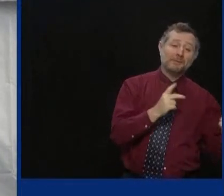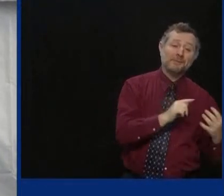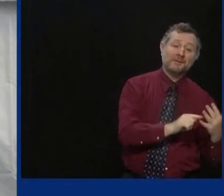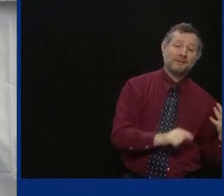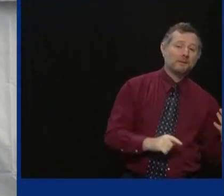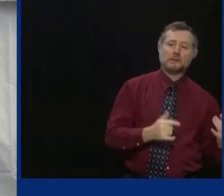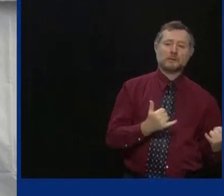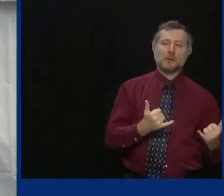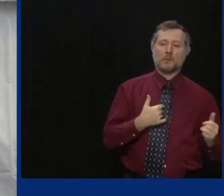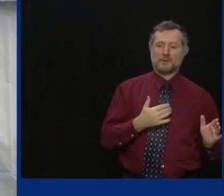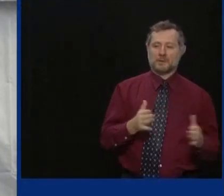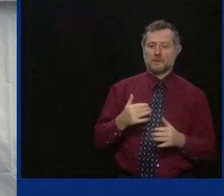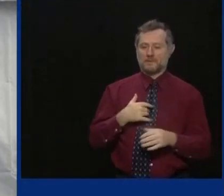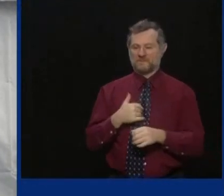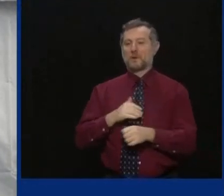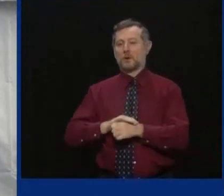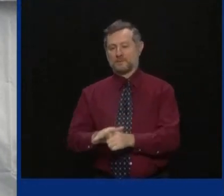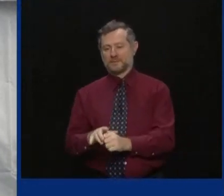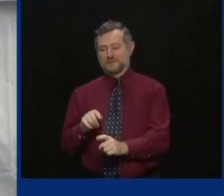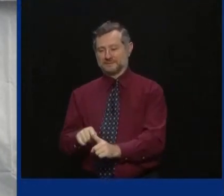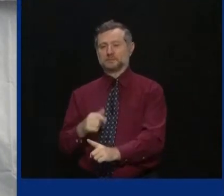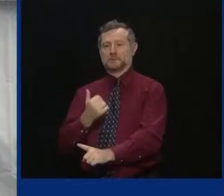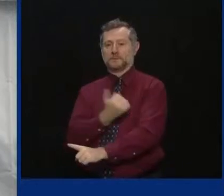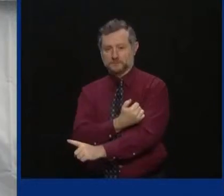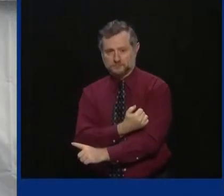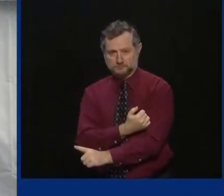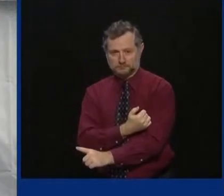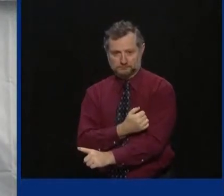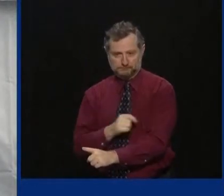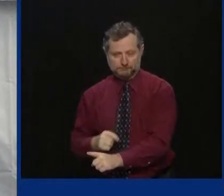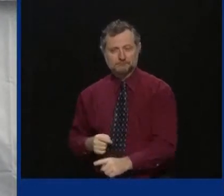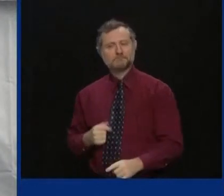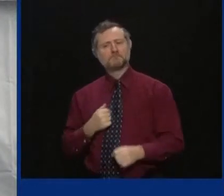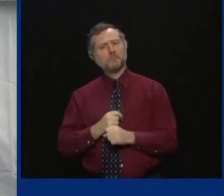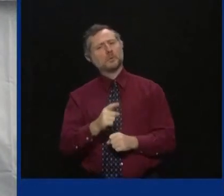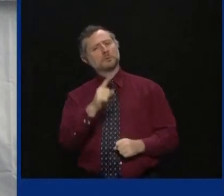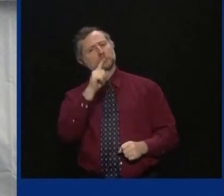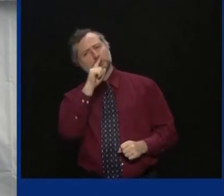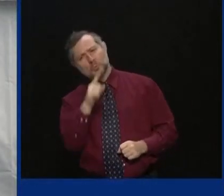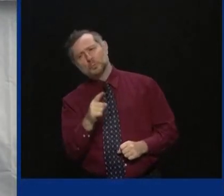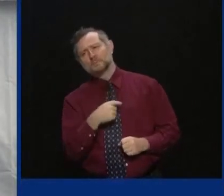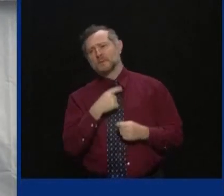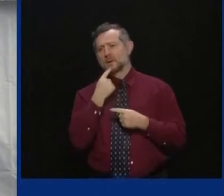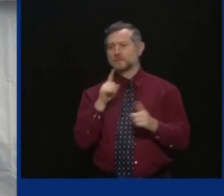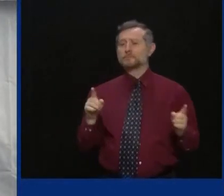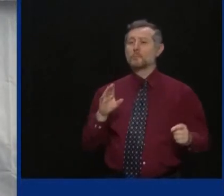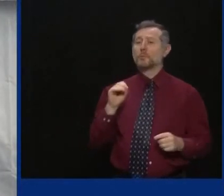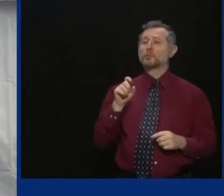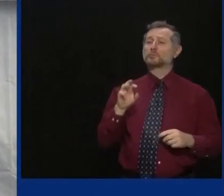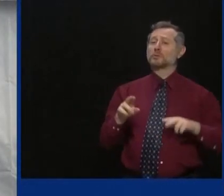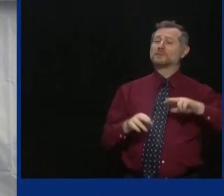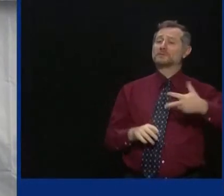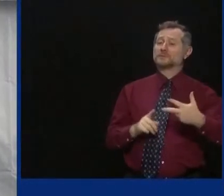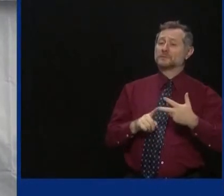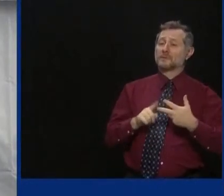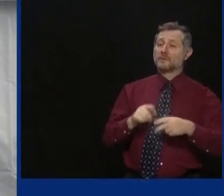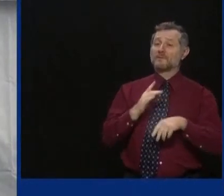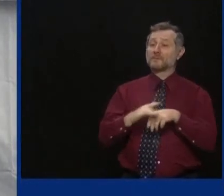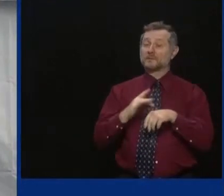BE ABLE TO HEAD OFF TO KINDERGARTEN THEY HAVE TO BE VACCINATED. WE'LL ADD ONE MORE TO MAKE SURE